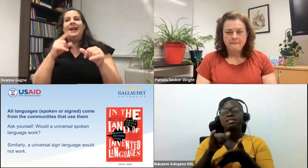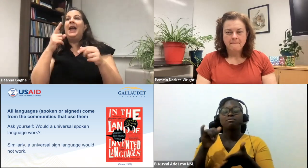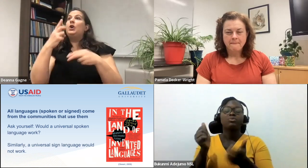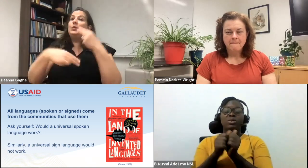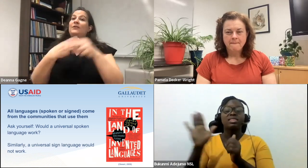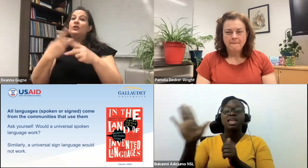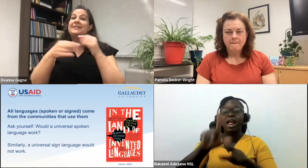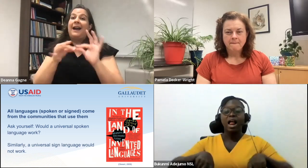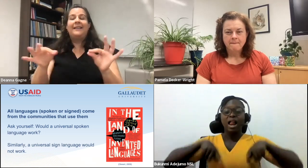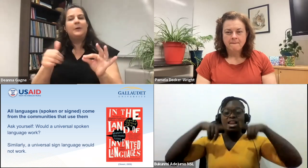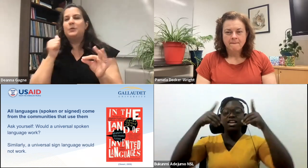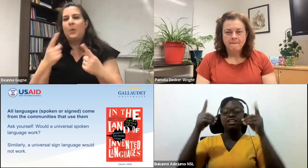so similarly